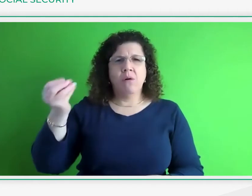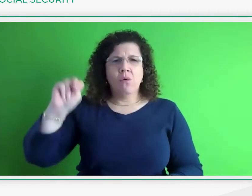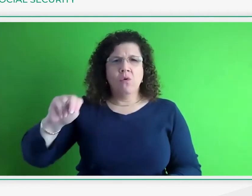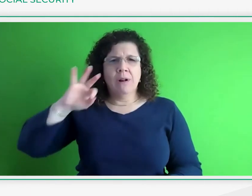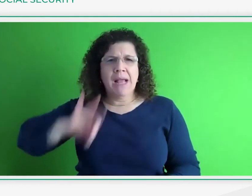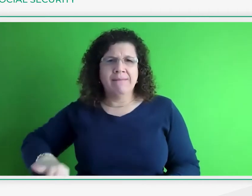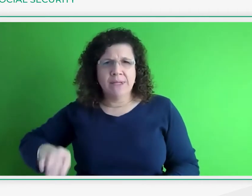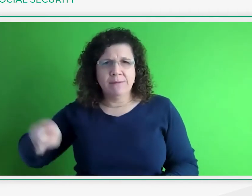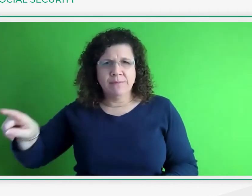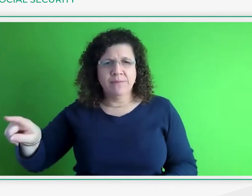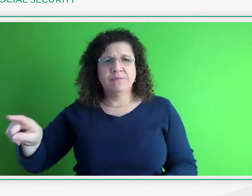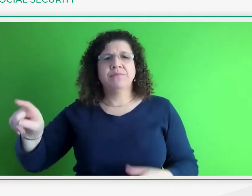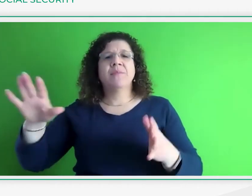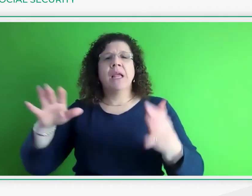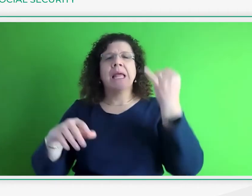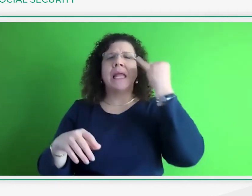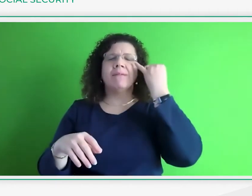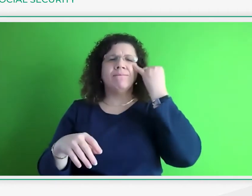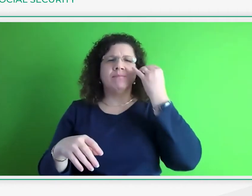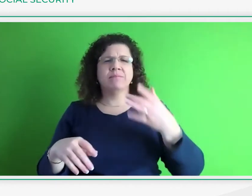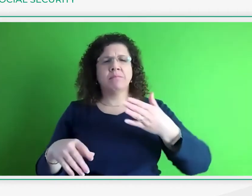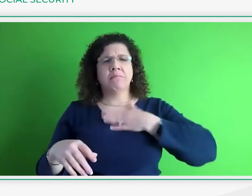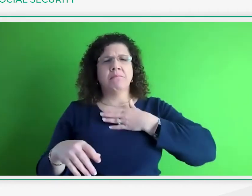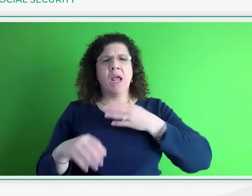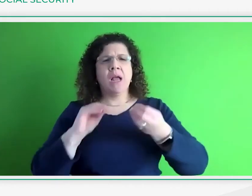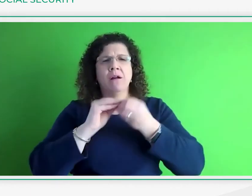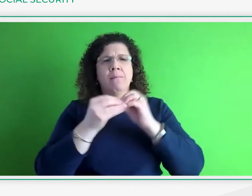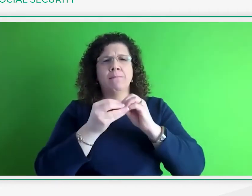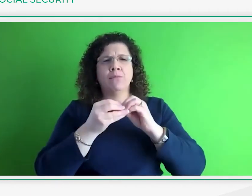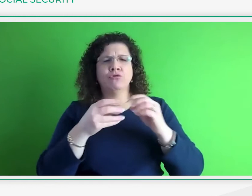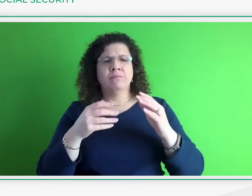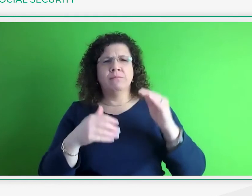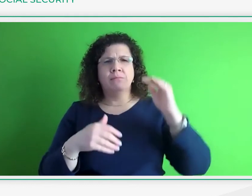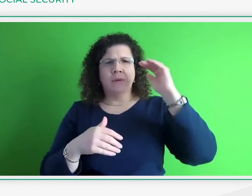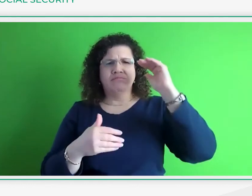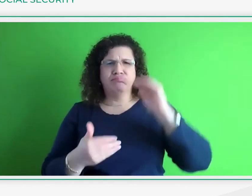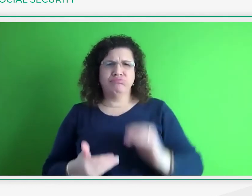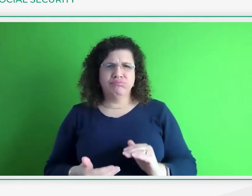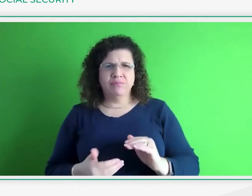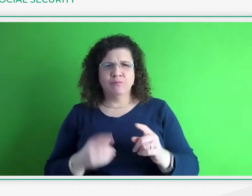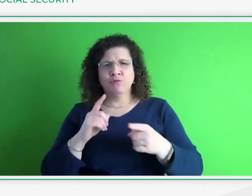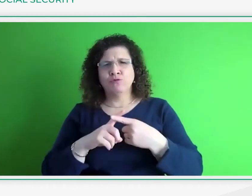Here, my spouse's benefit is obviously the better option. Say if my number is lower.